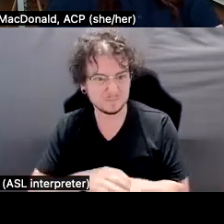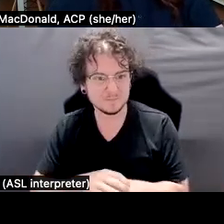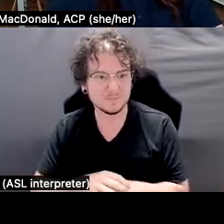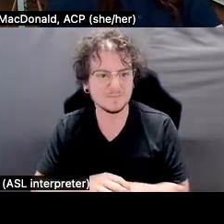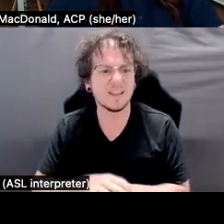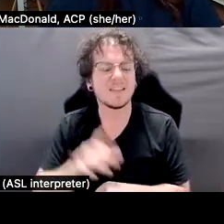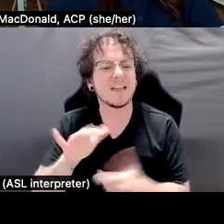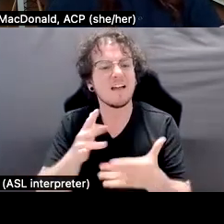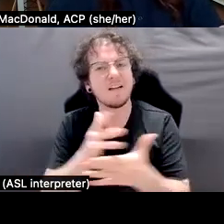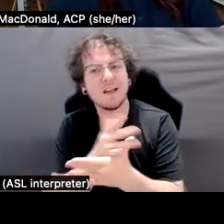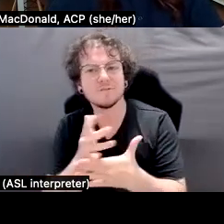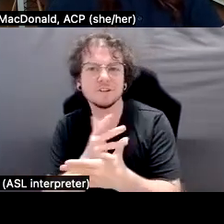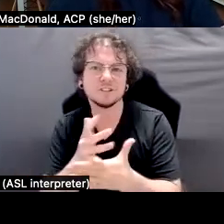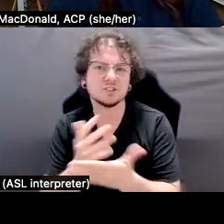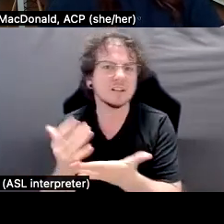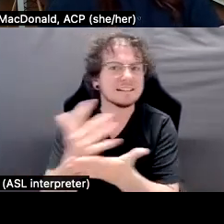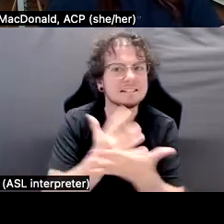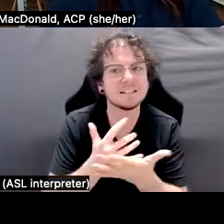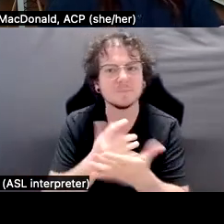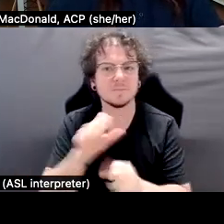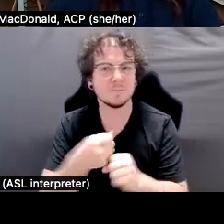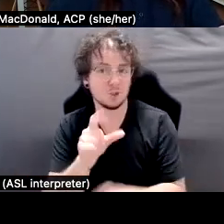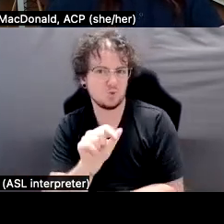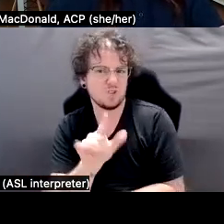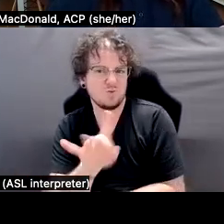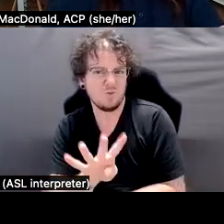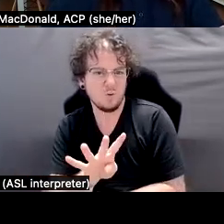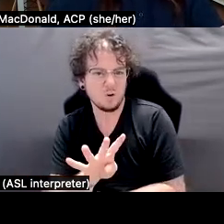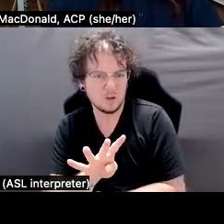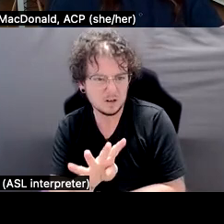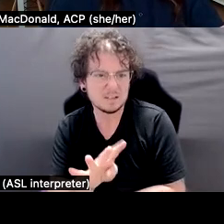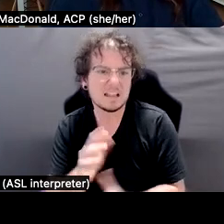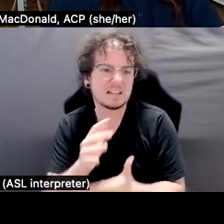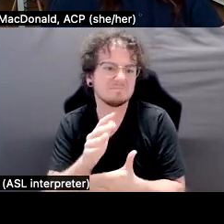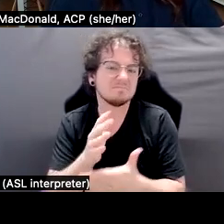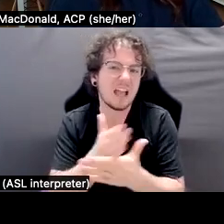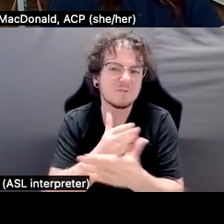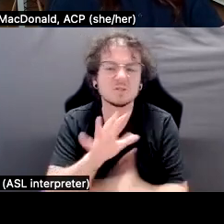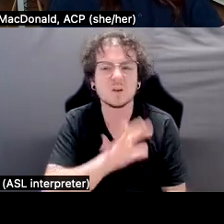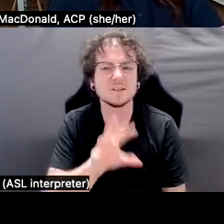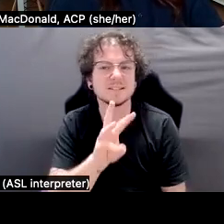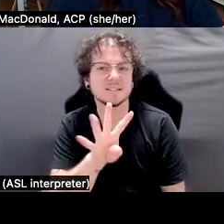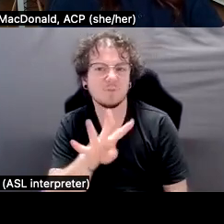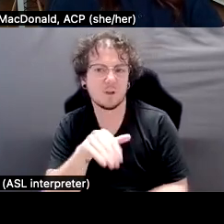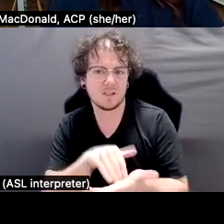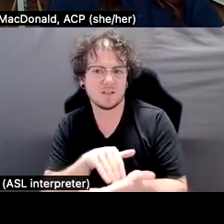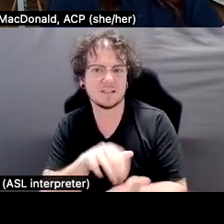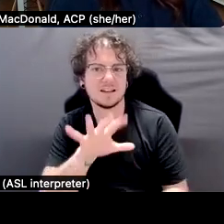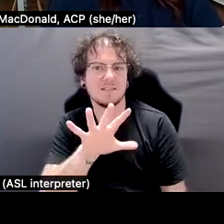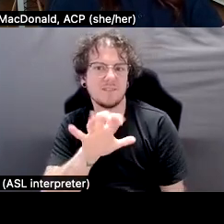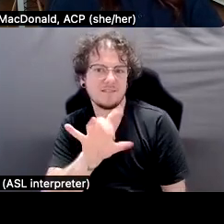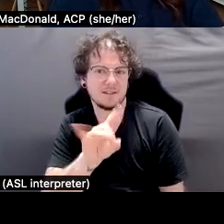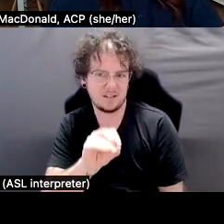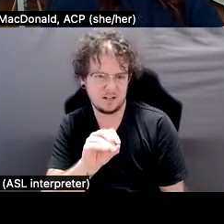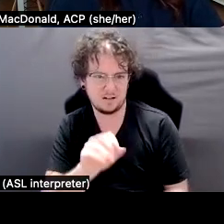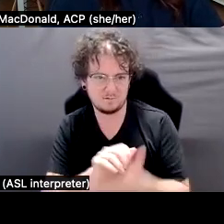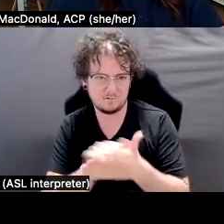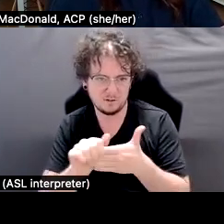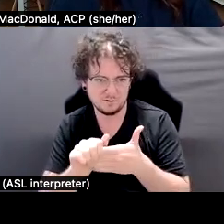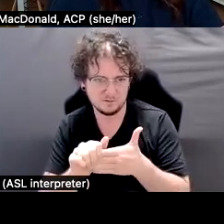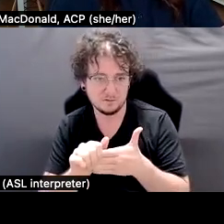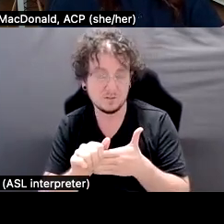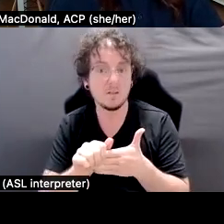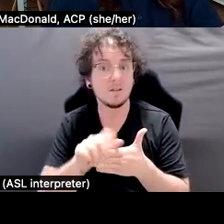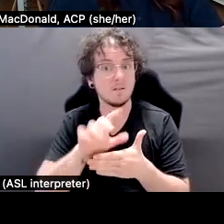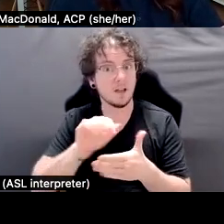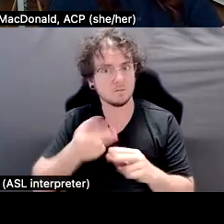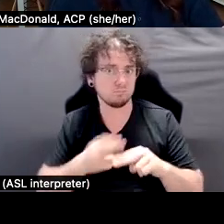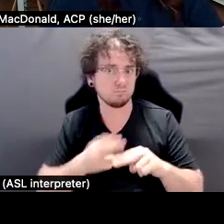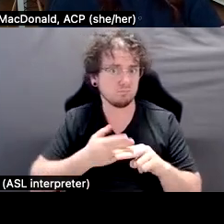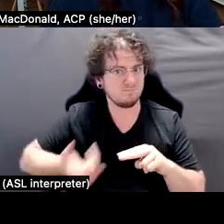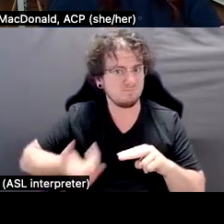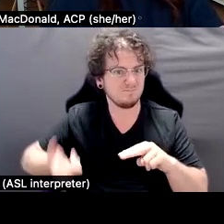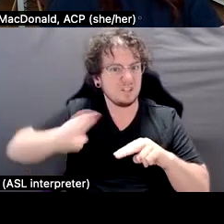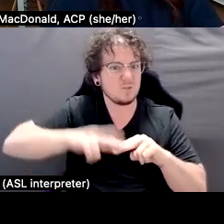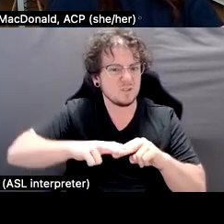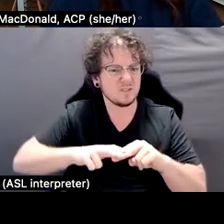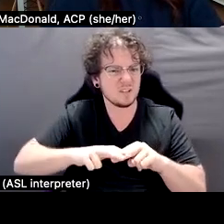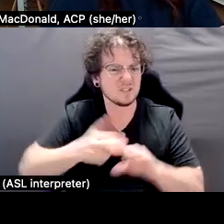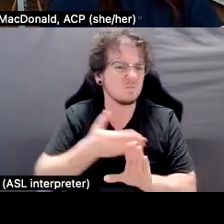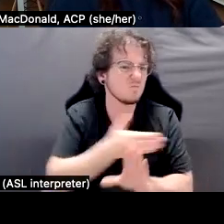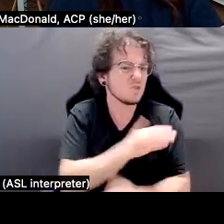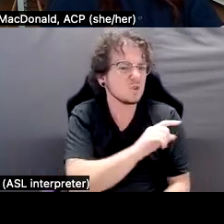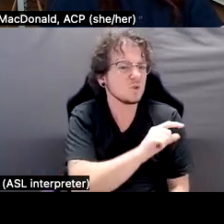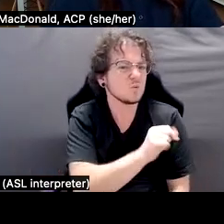in publishing in 2024 was around $64,580. And that's up from about $50,000 in 2018,